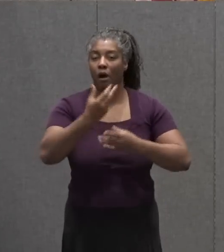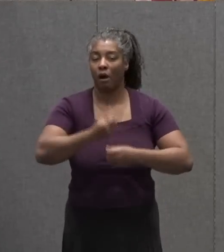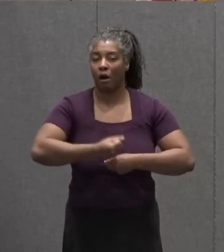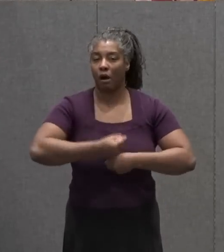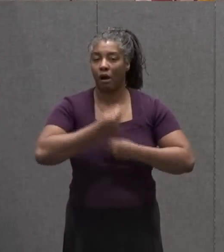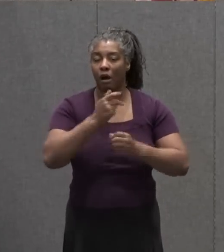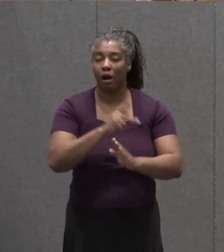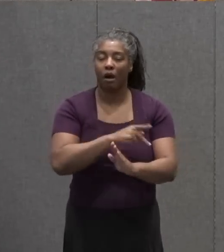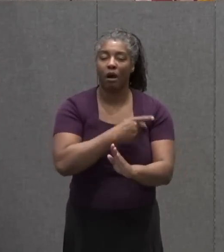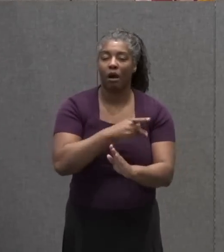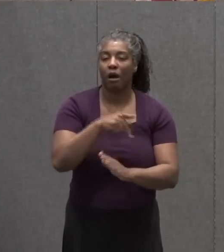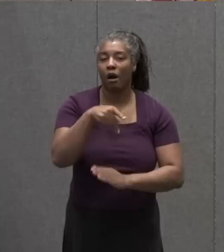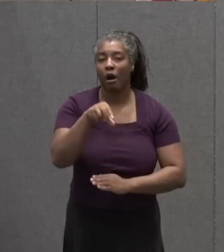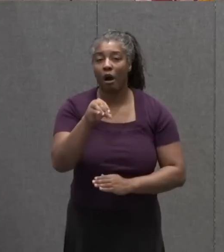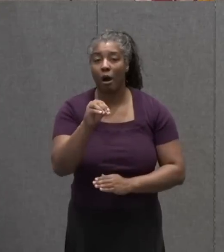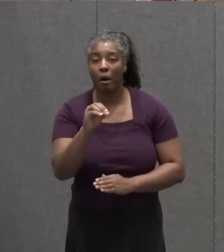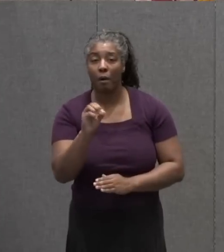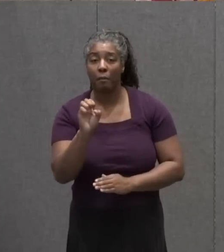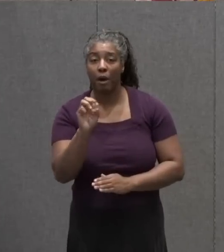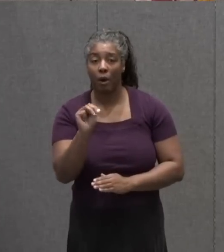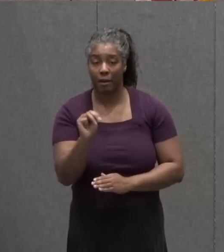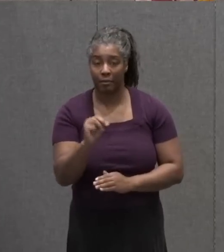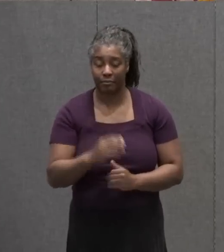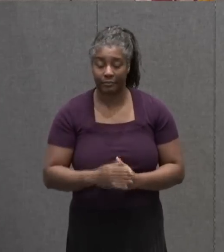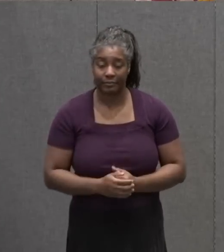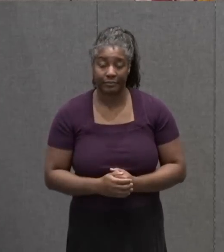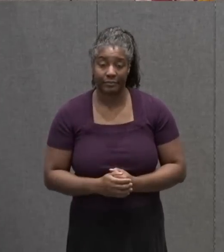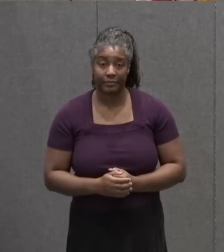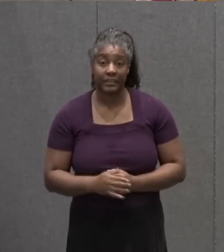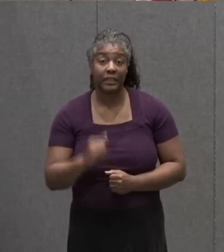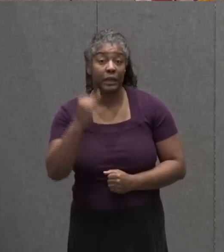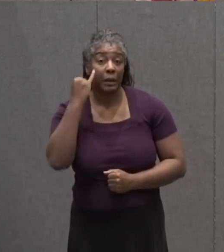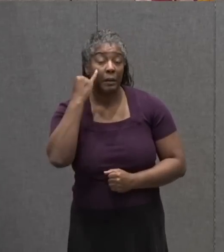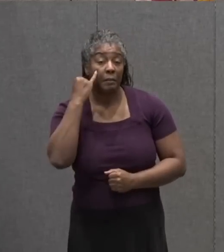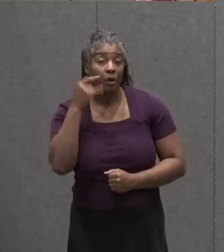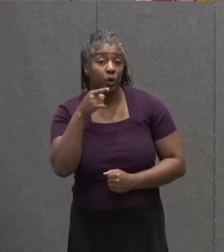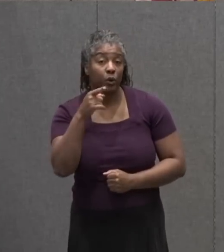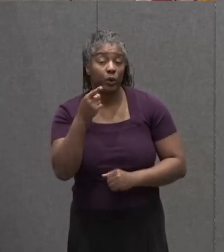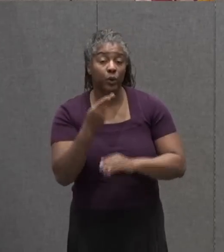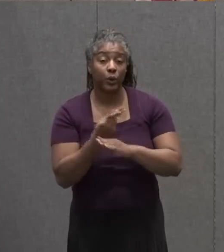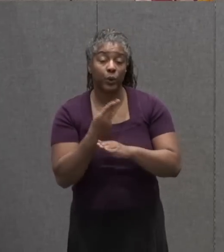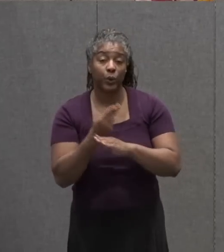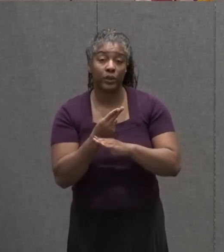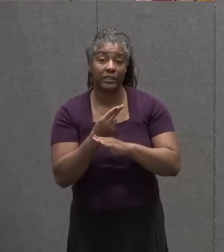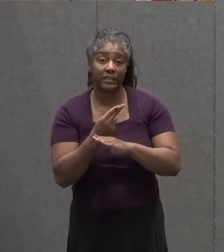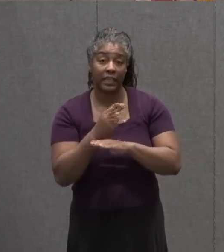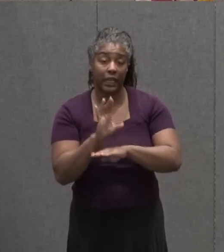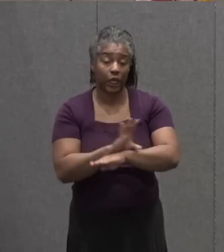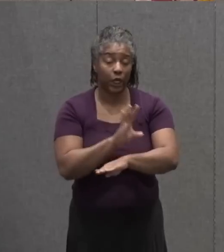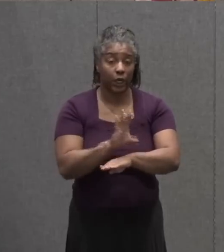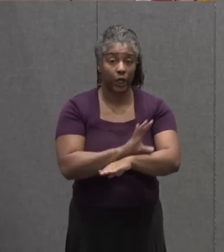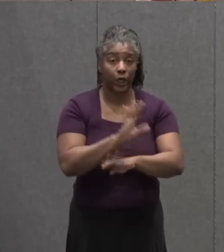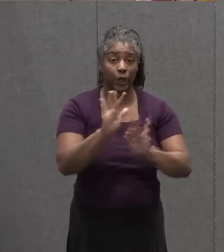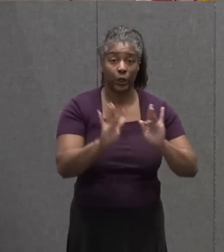So when you're using a computer, phone or tablet, do you ever feel, let me find my pictures here,